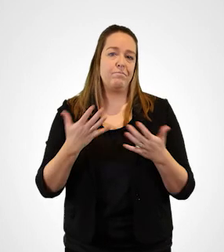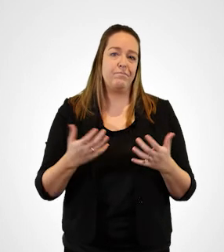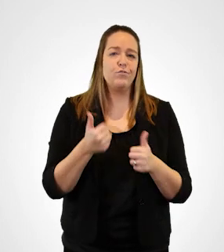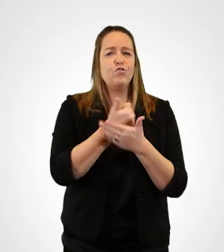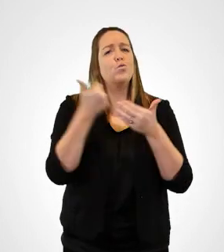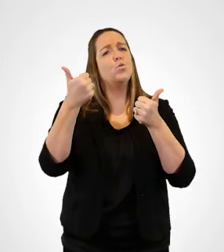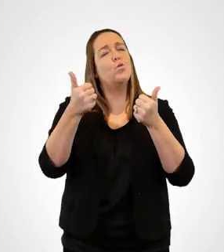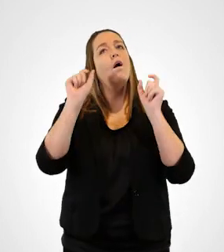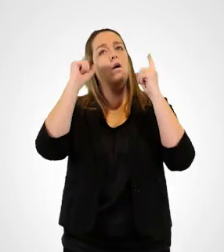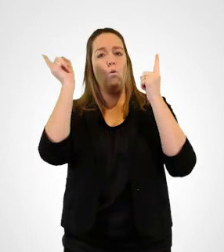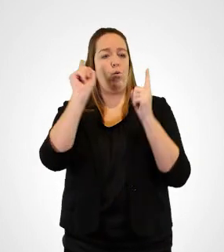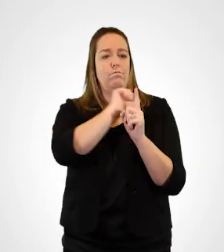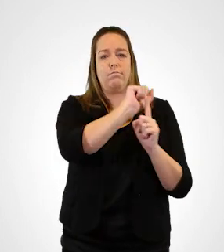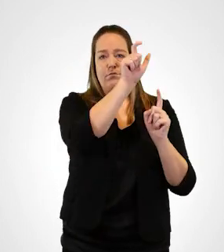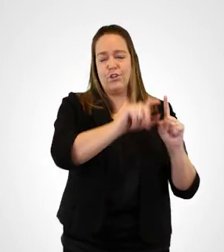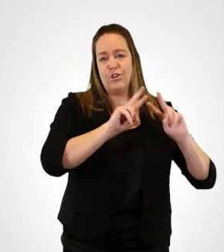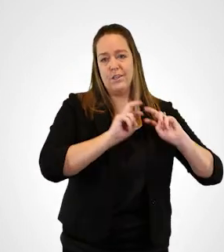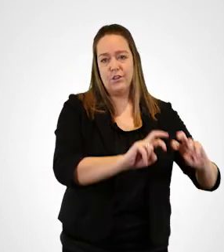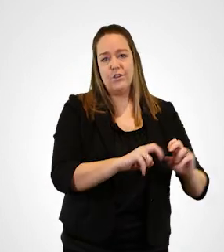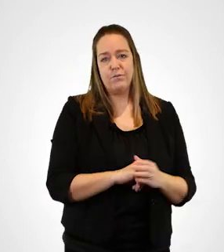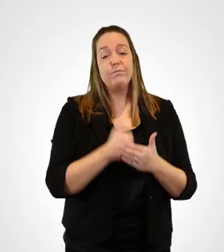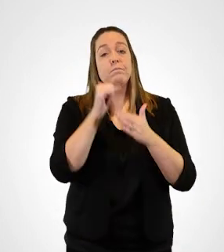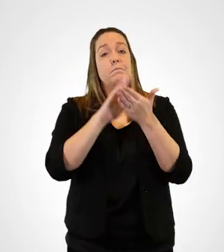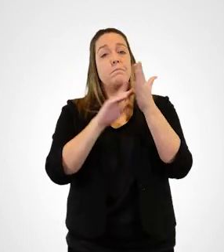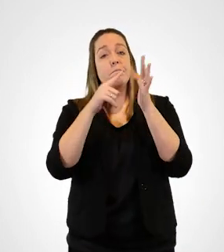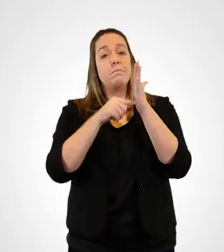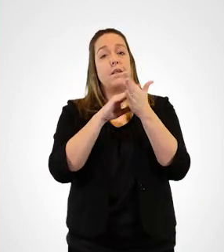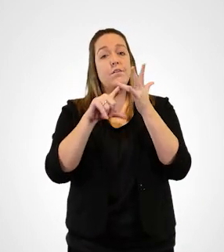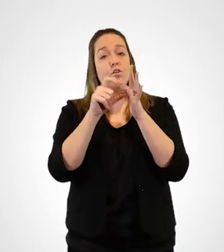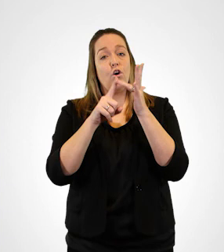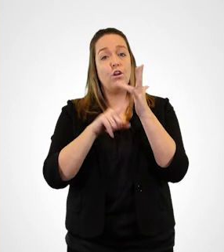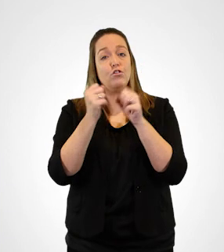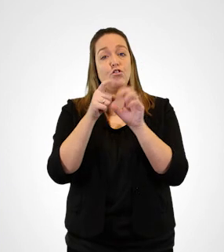that's very often a good guide to what somebody has been doing. But you might find the methodologies interesting too